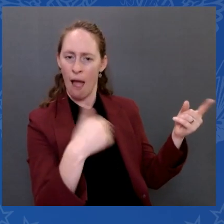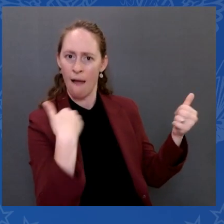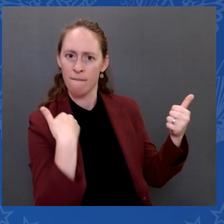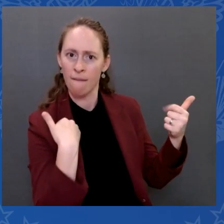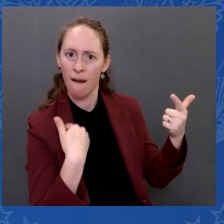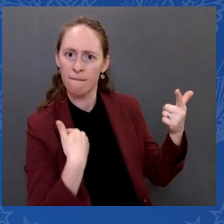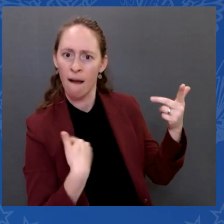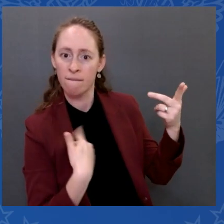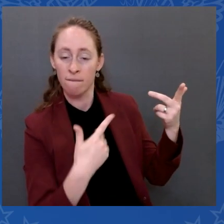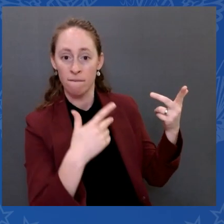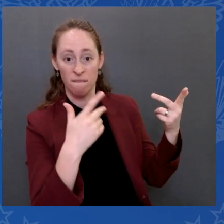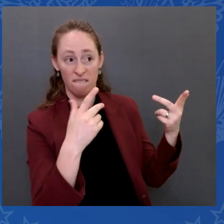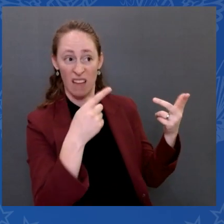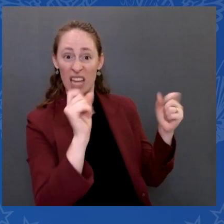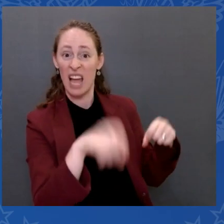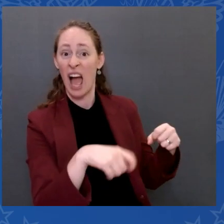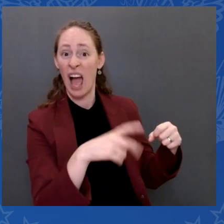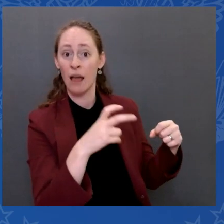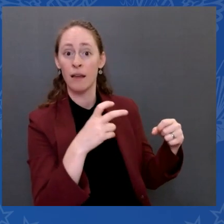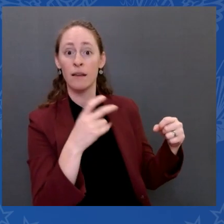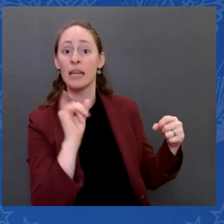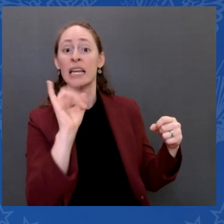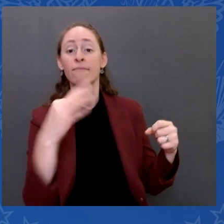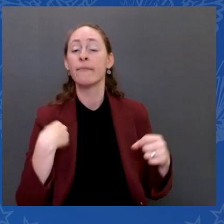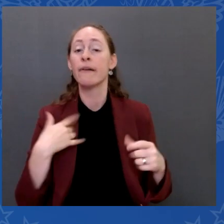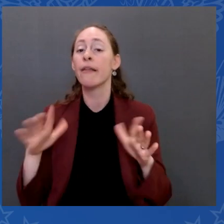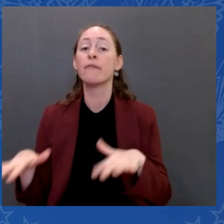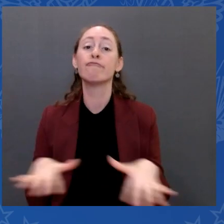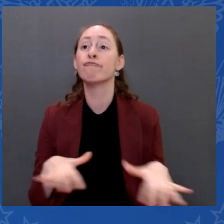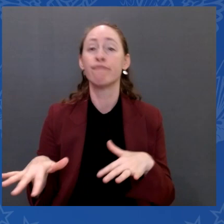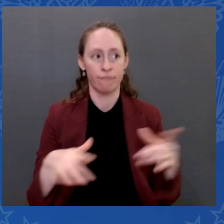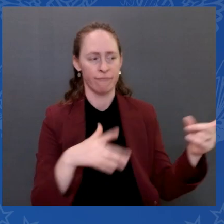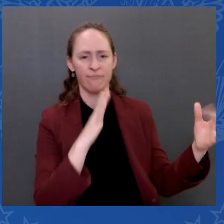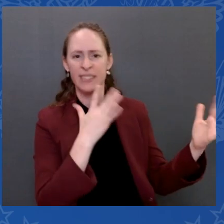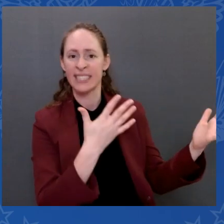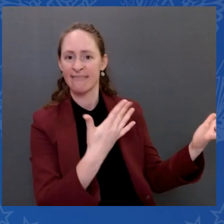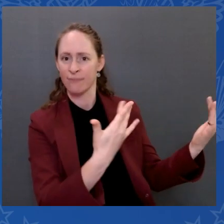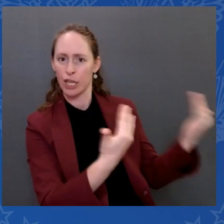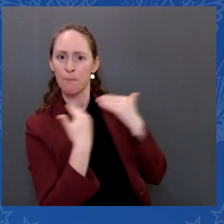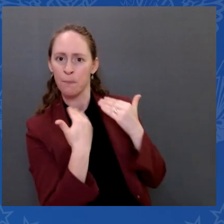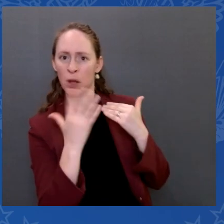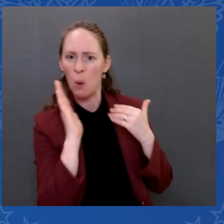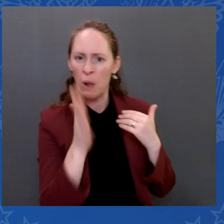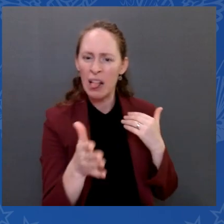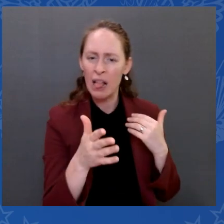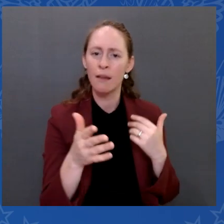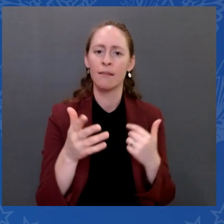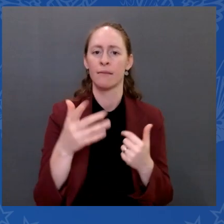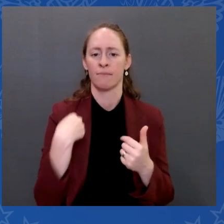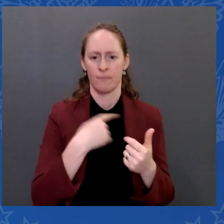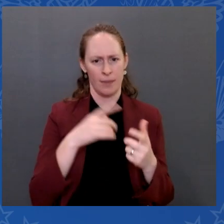But we have the means, capability, and resources to stay at the leading edge, to keep our technology leadership